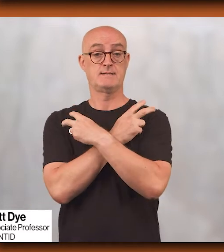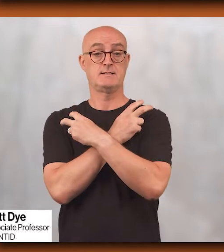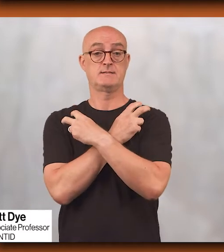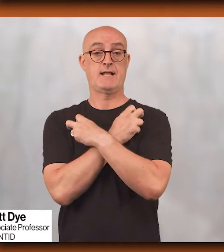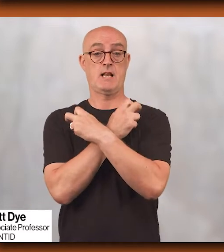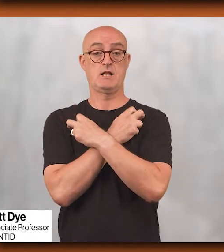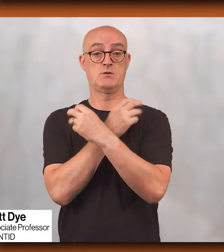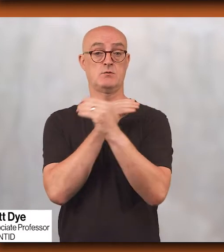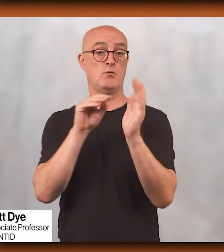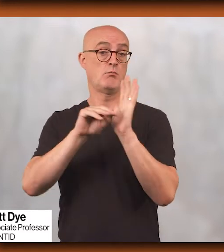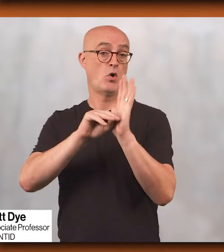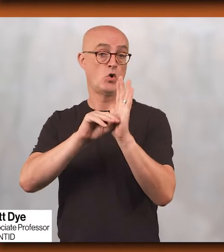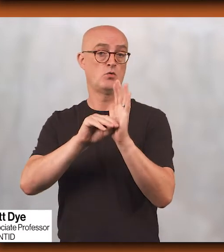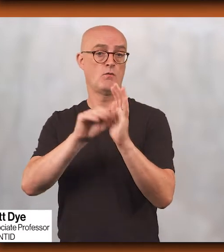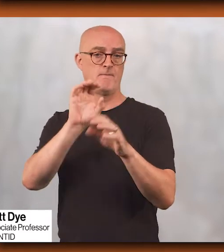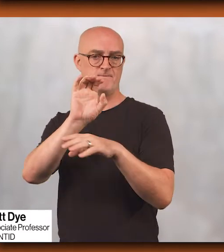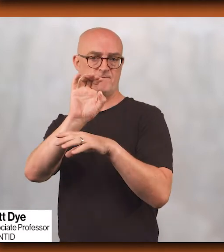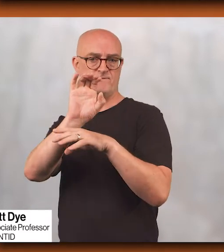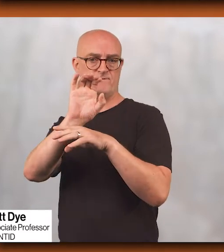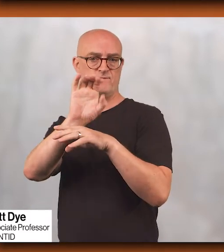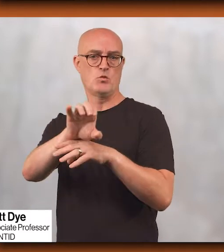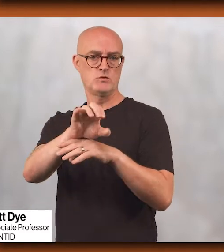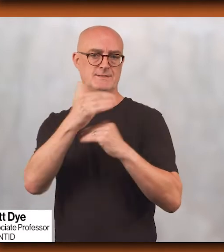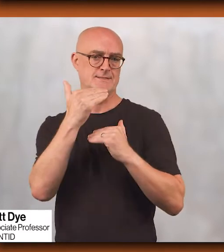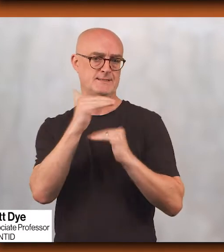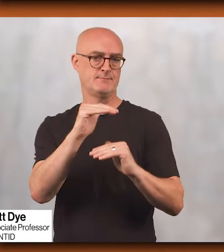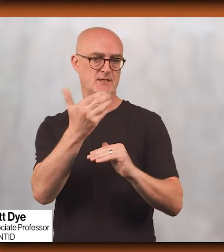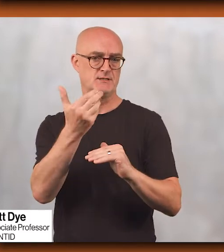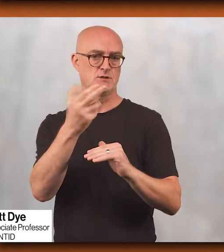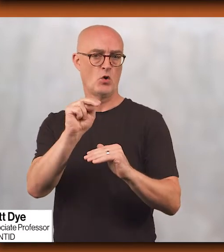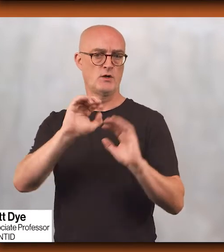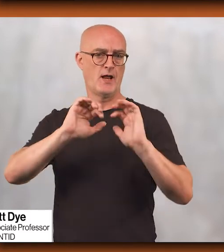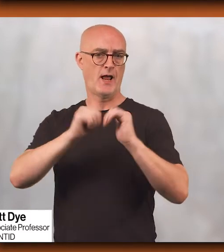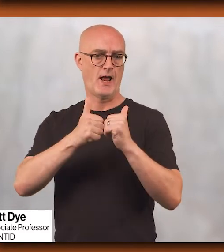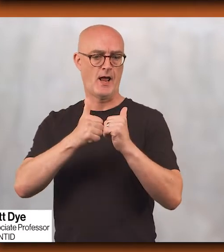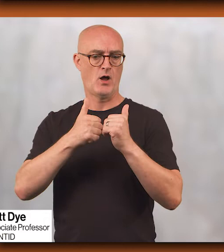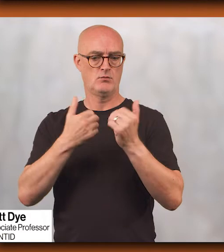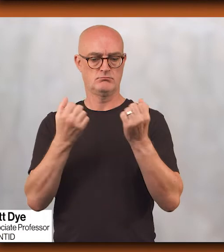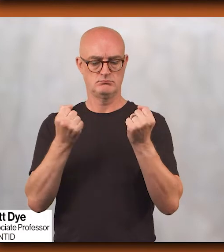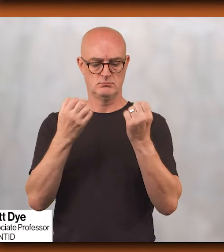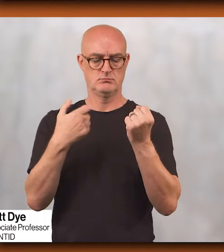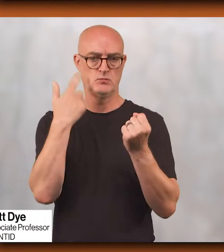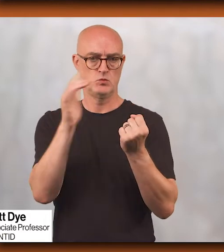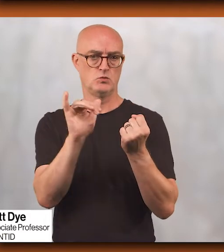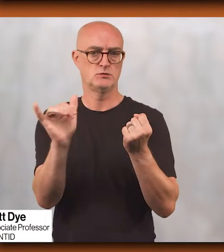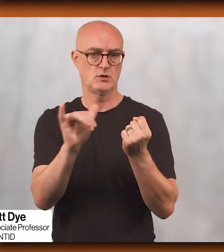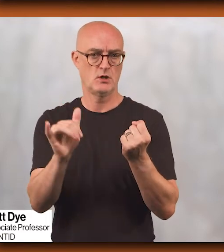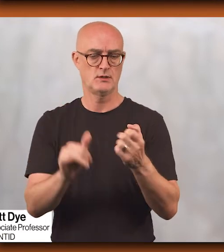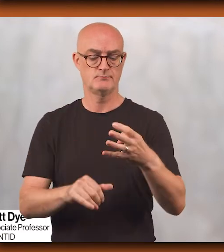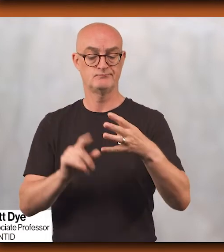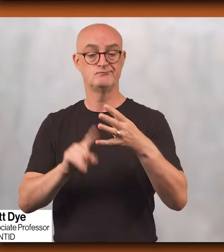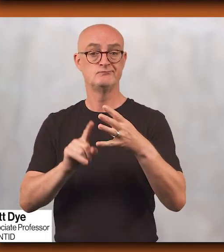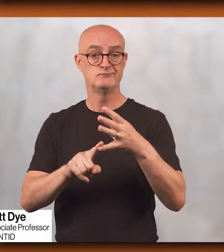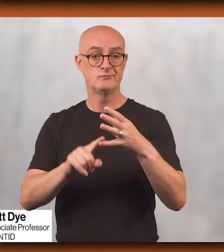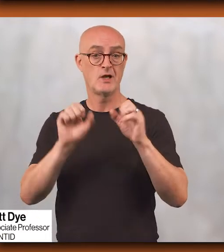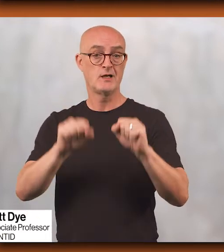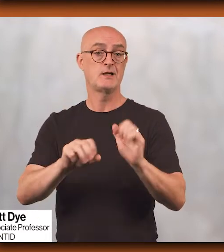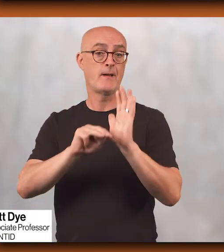The skeletal model enforces constraints on the limb rotations and lengths, and we also are able to model rotations,